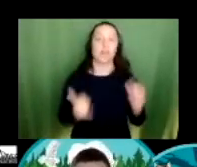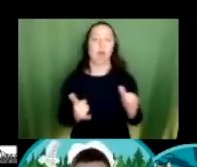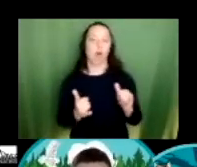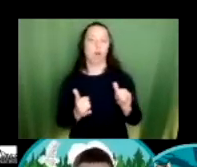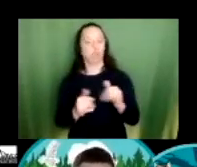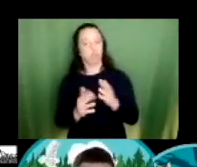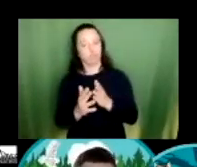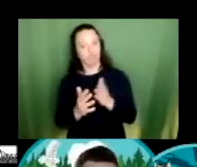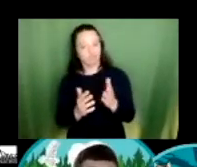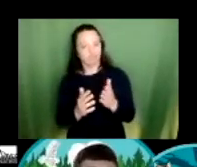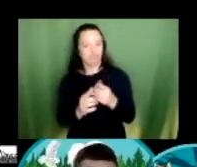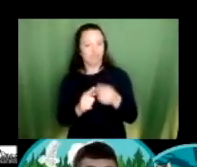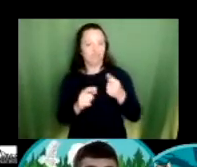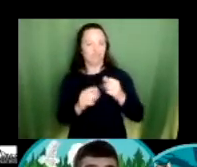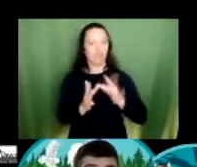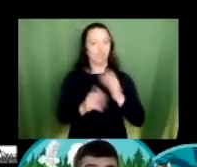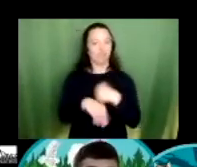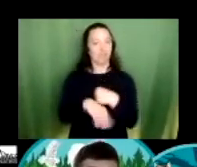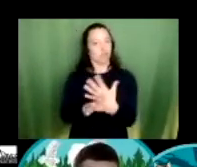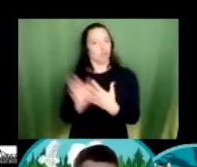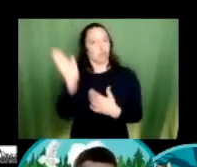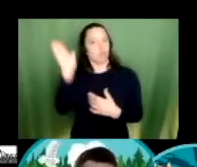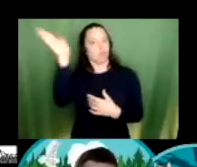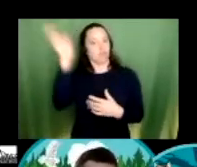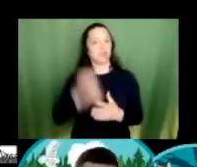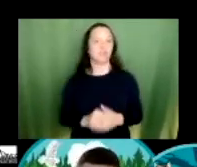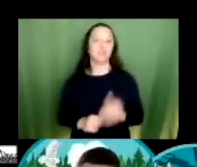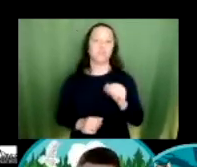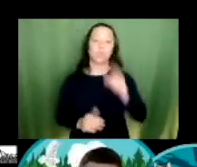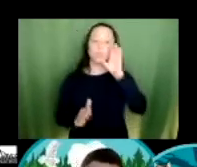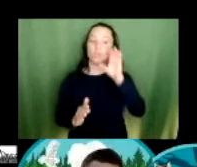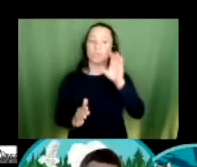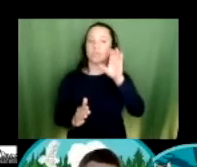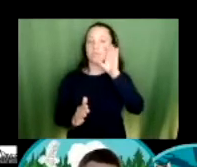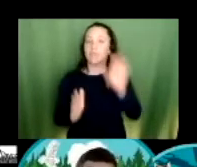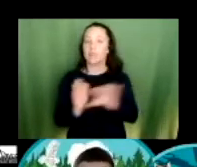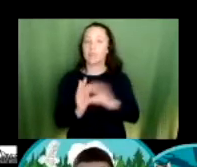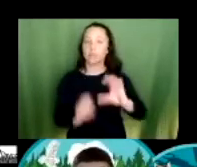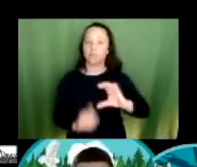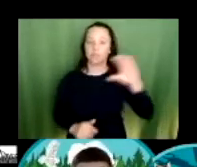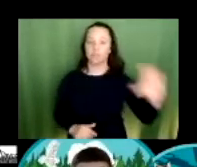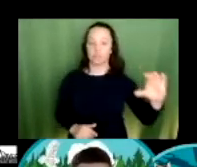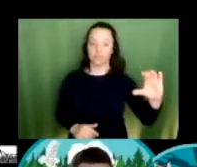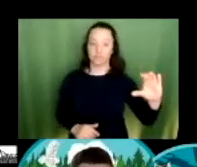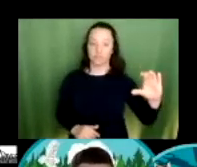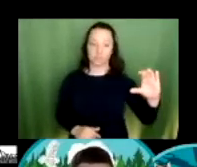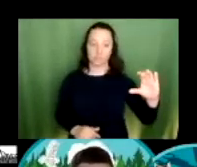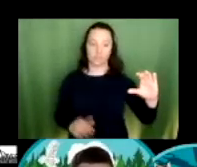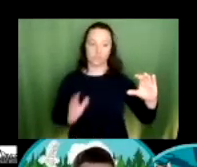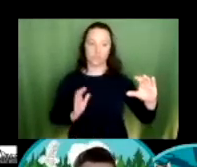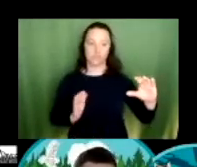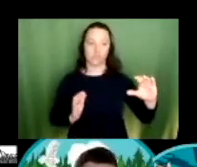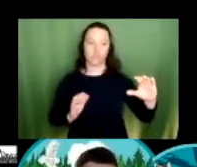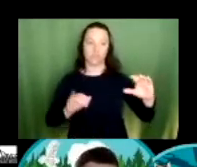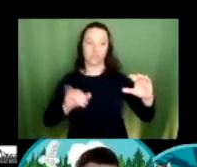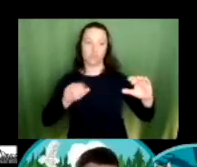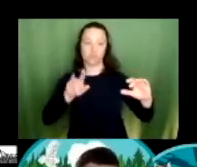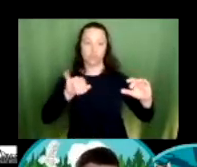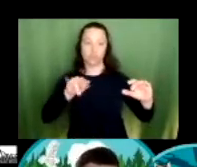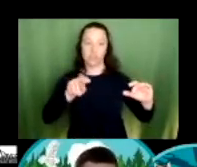So you can see in one image here our learning facilitator is presenting our Madagascar